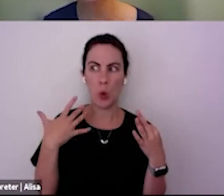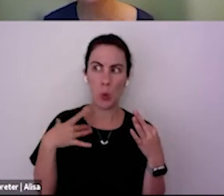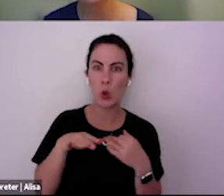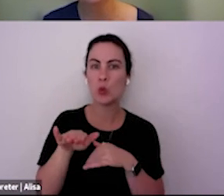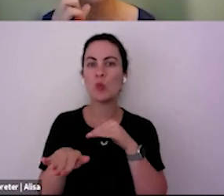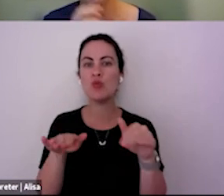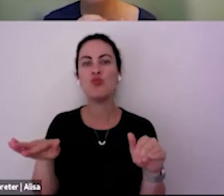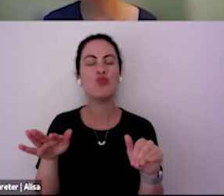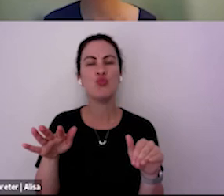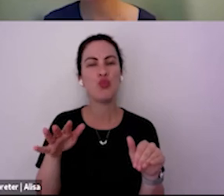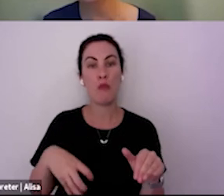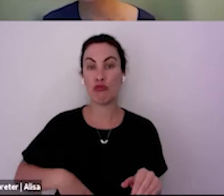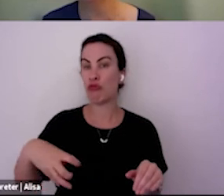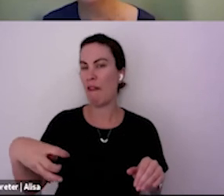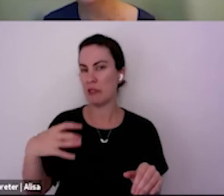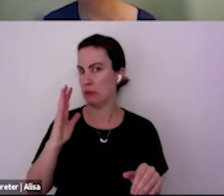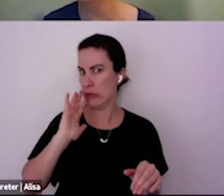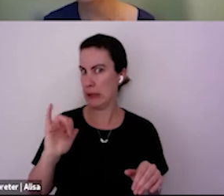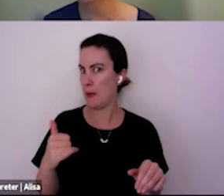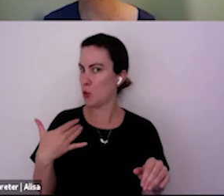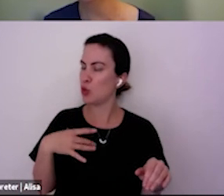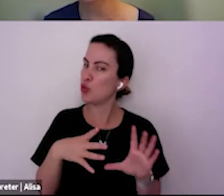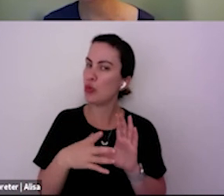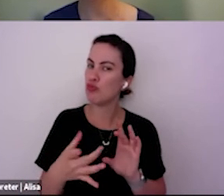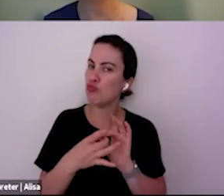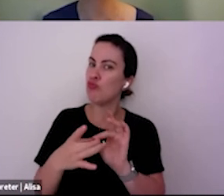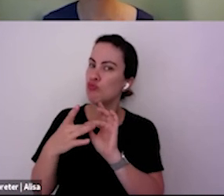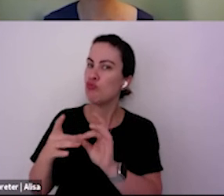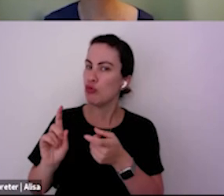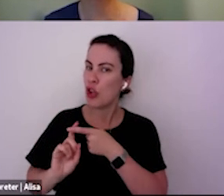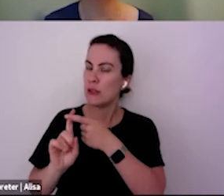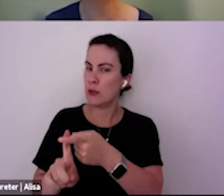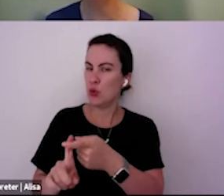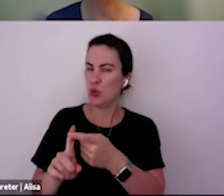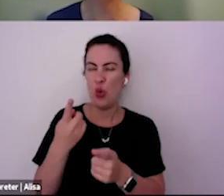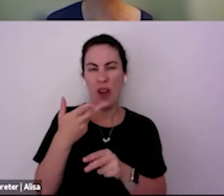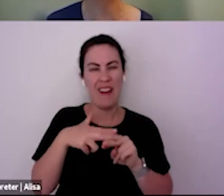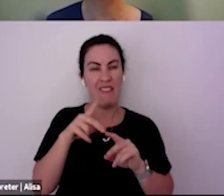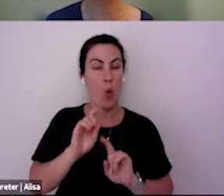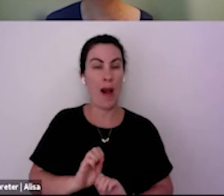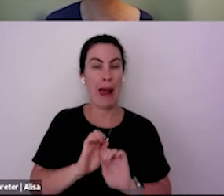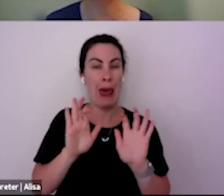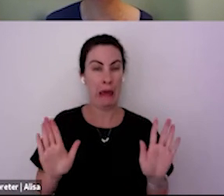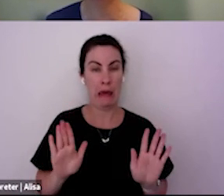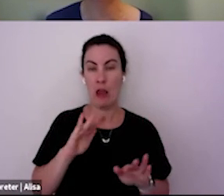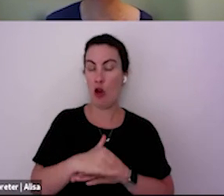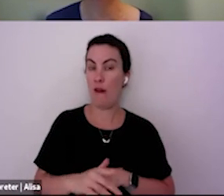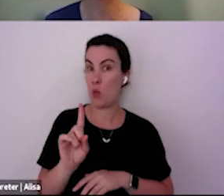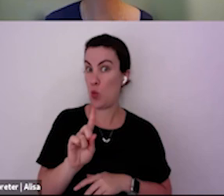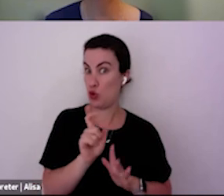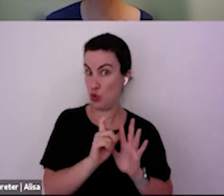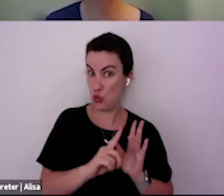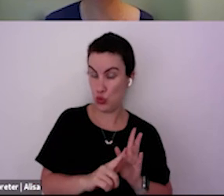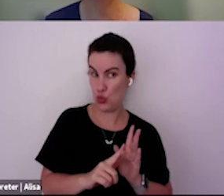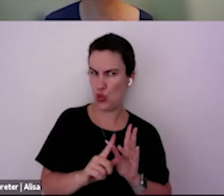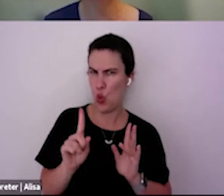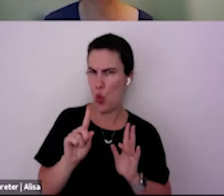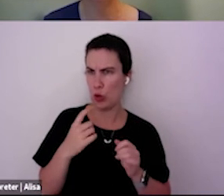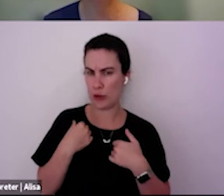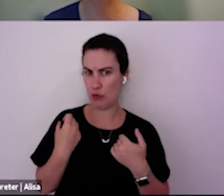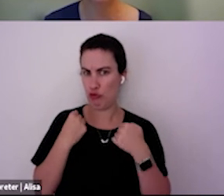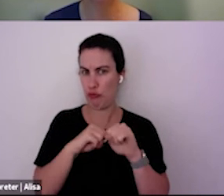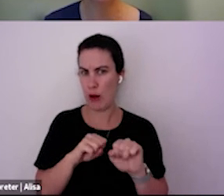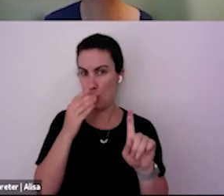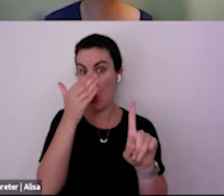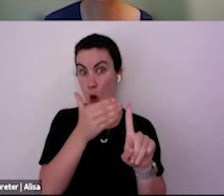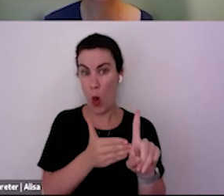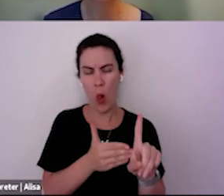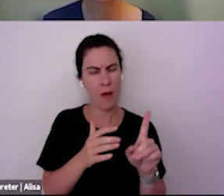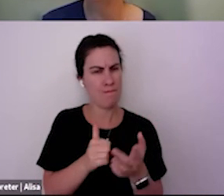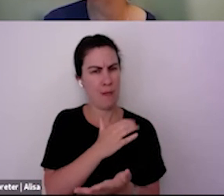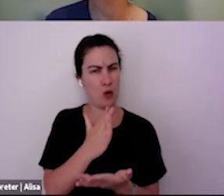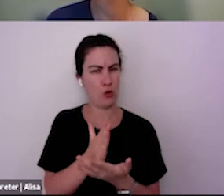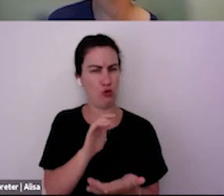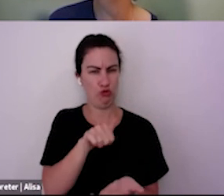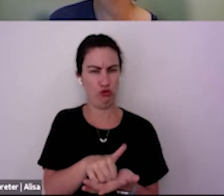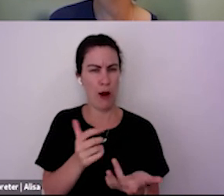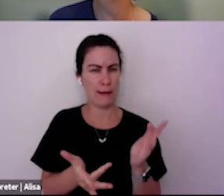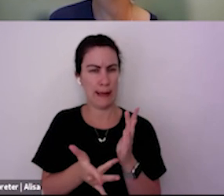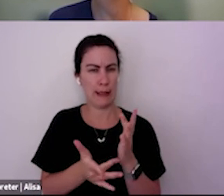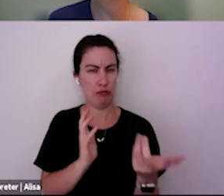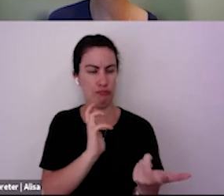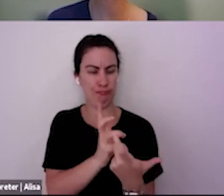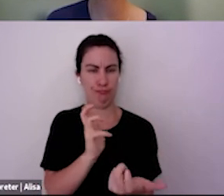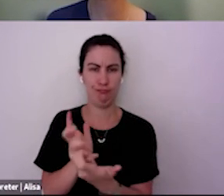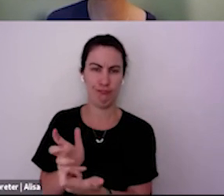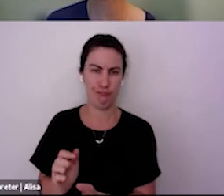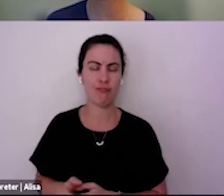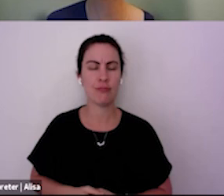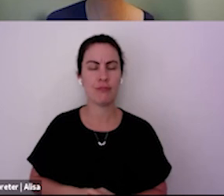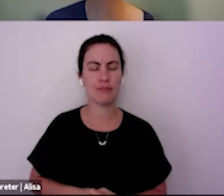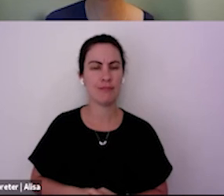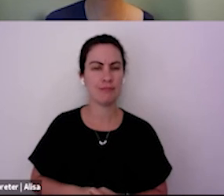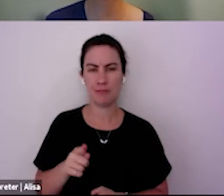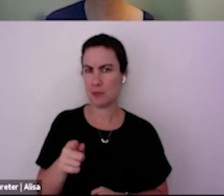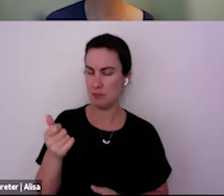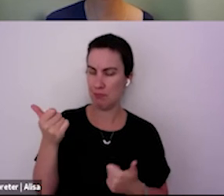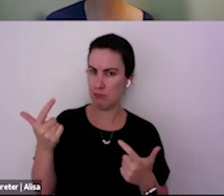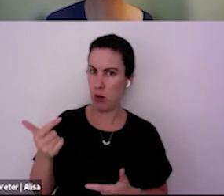It really helps to draw up the experience.